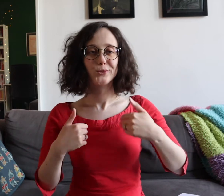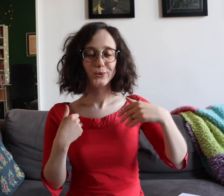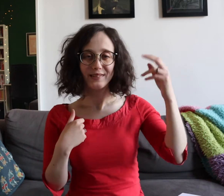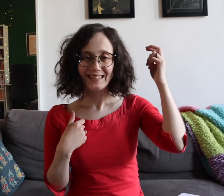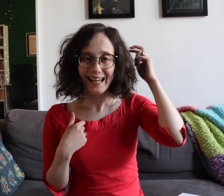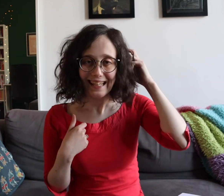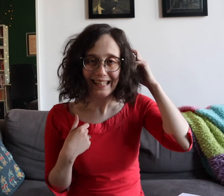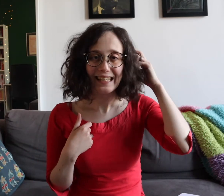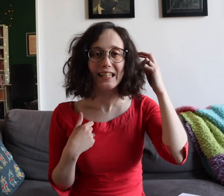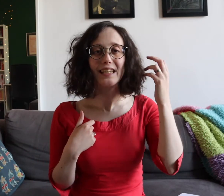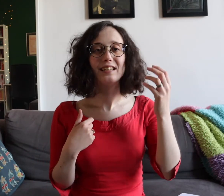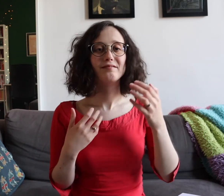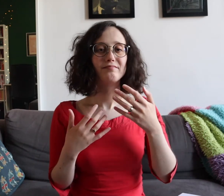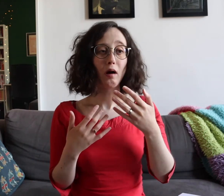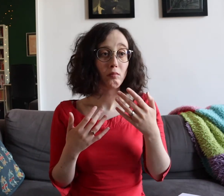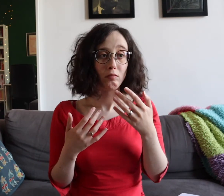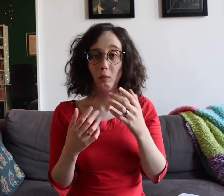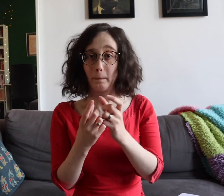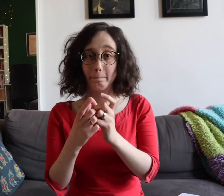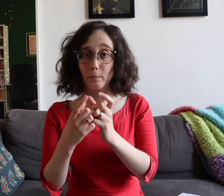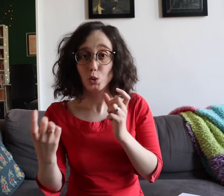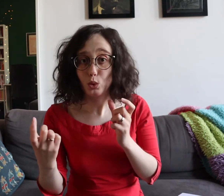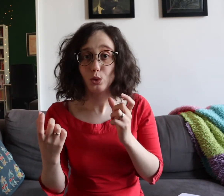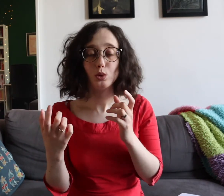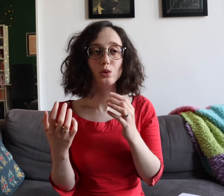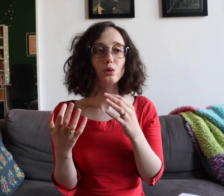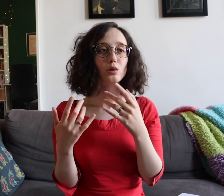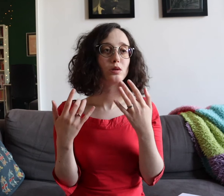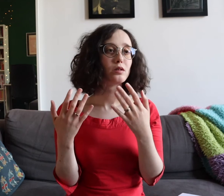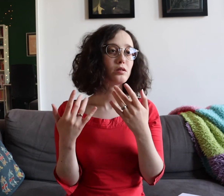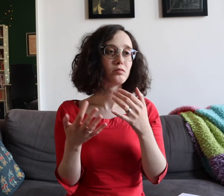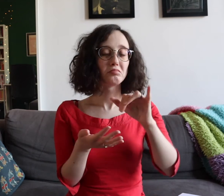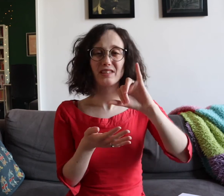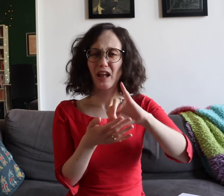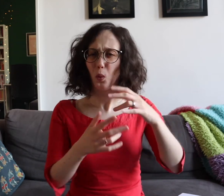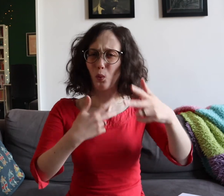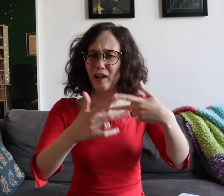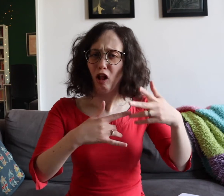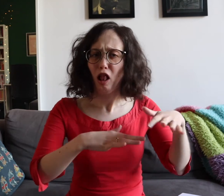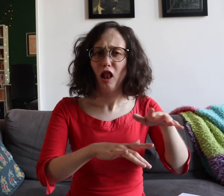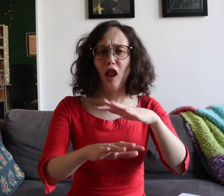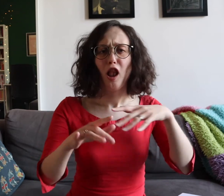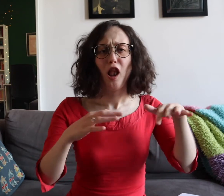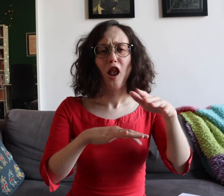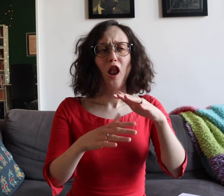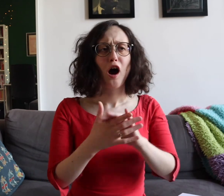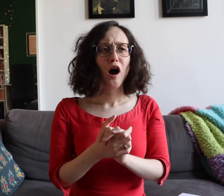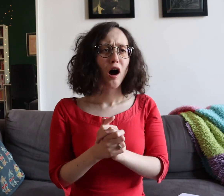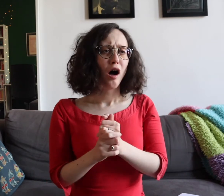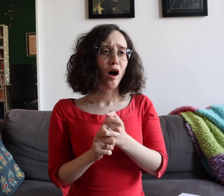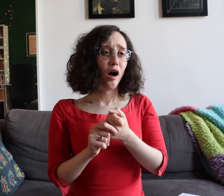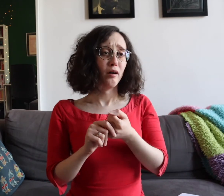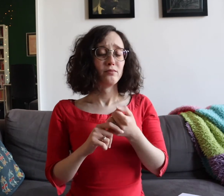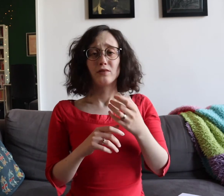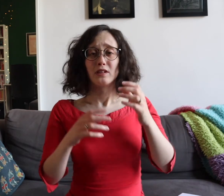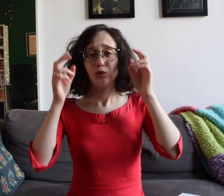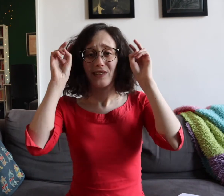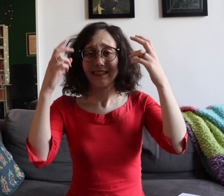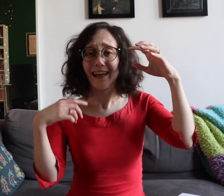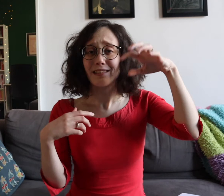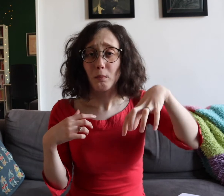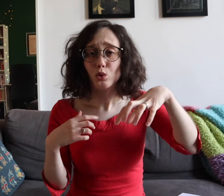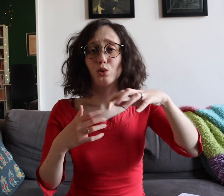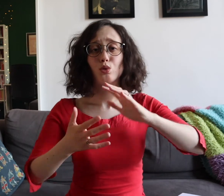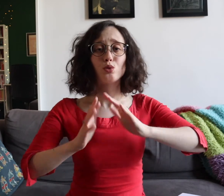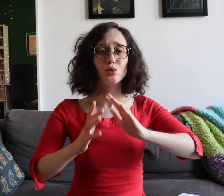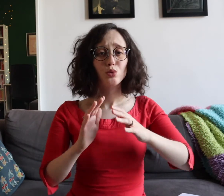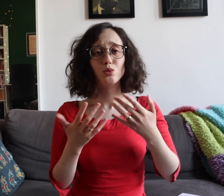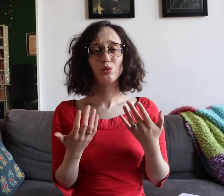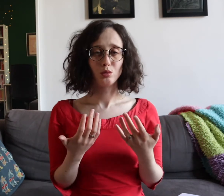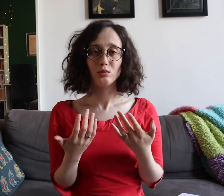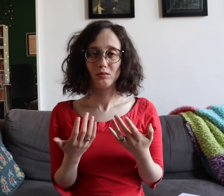and people with a CI, on the bus, in the stores around town, at the university campus, ...